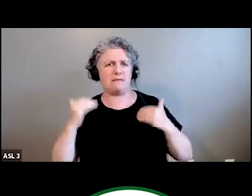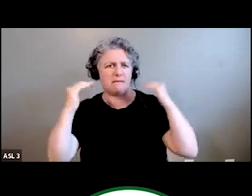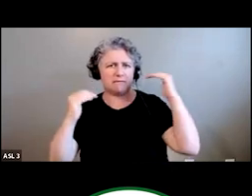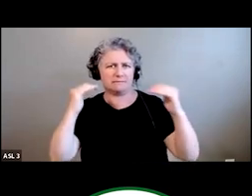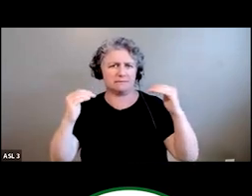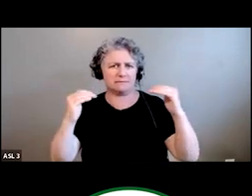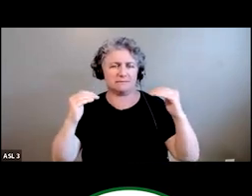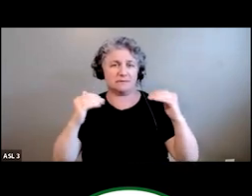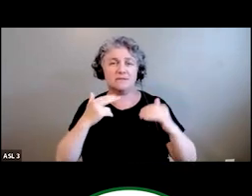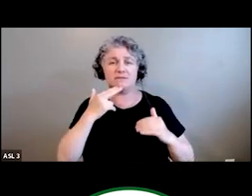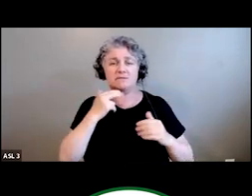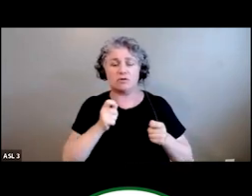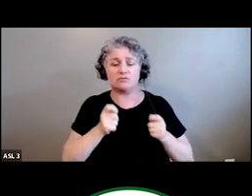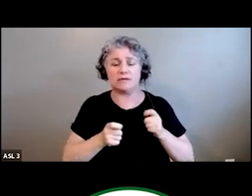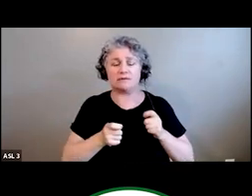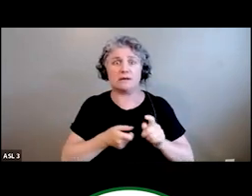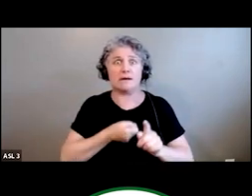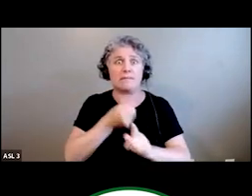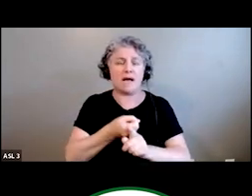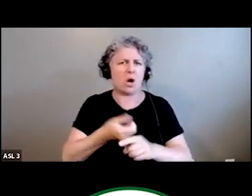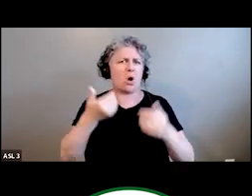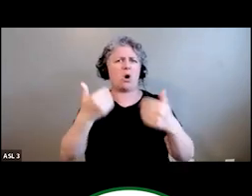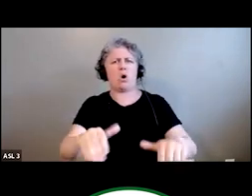So I'll ask you now and you can reflect on your specific geographic area.